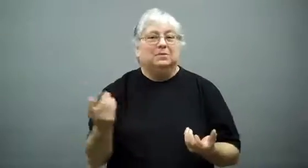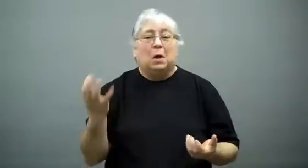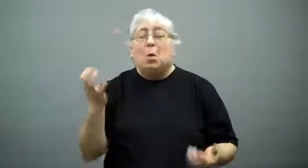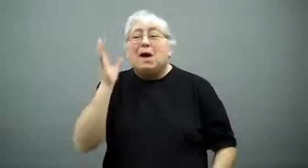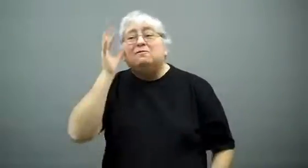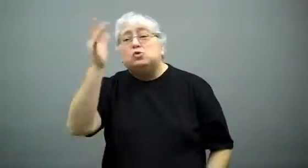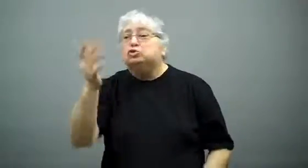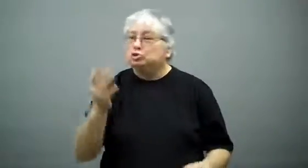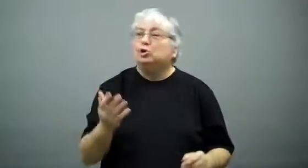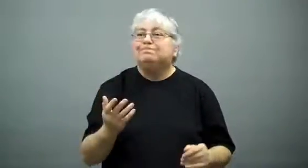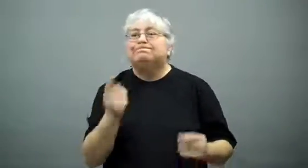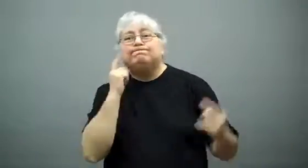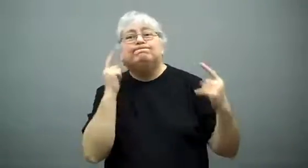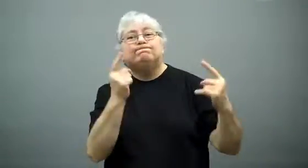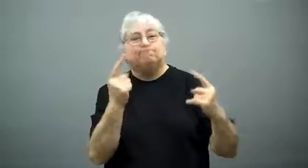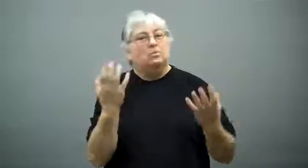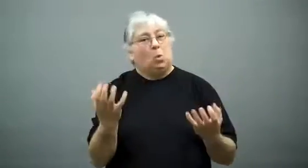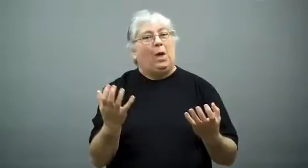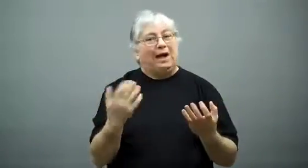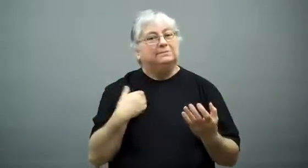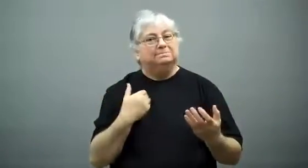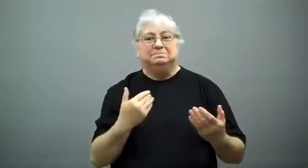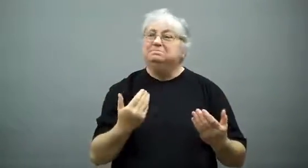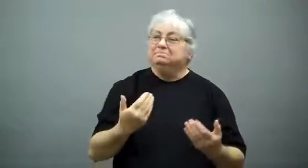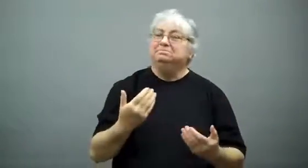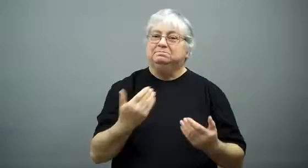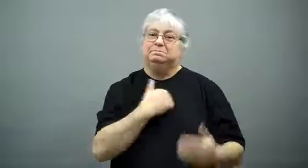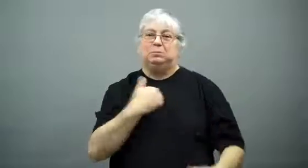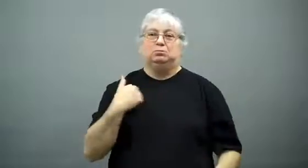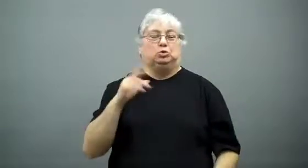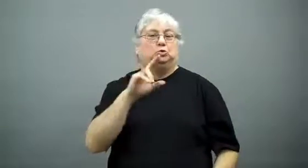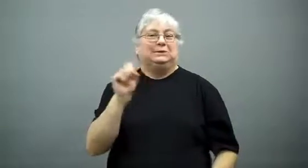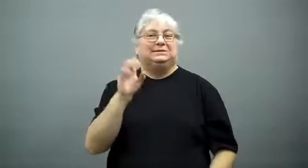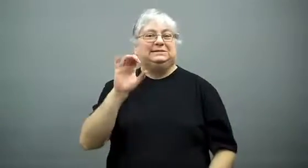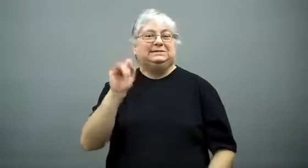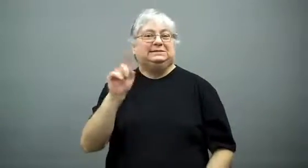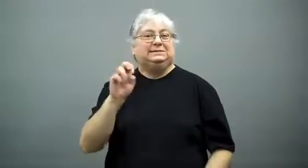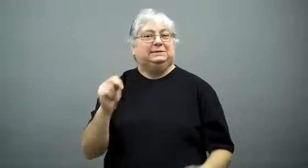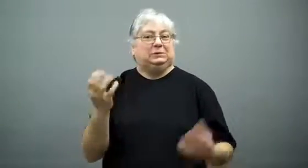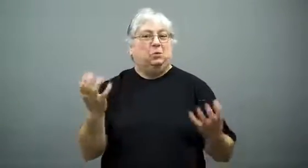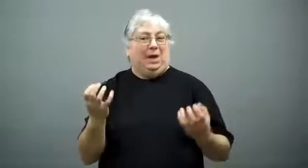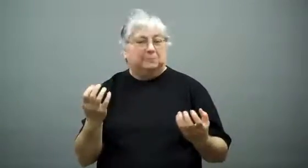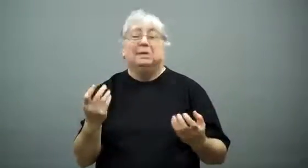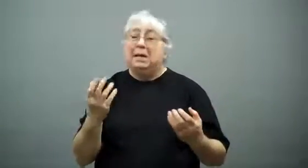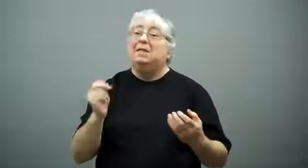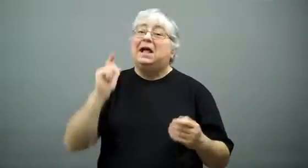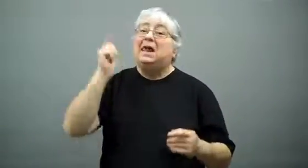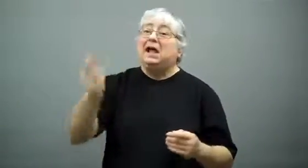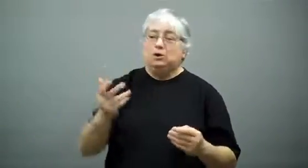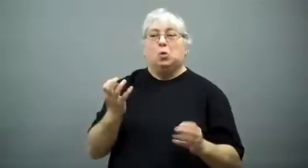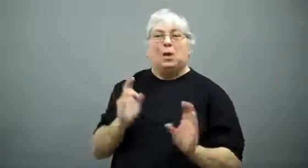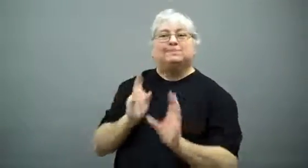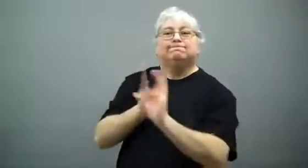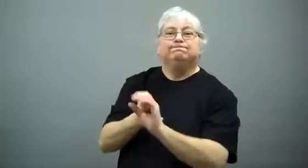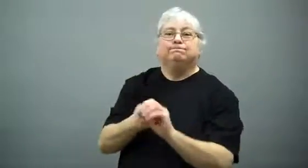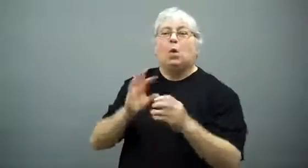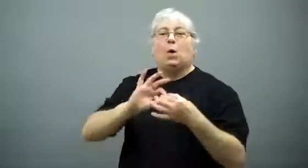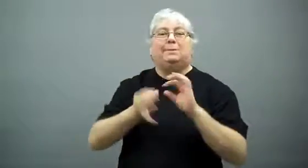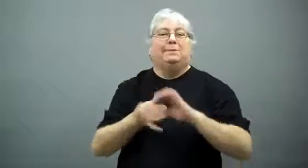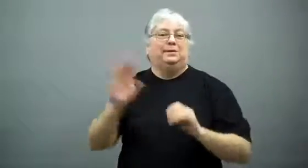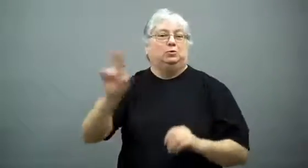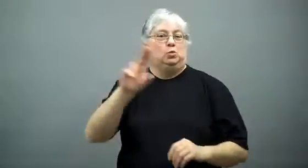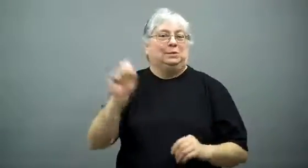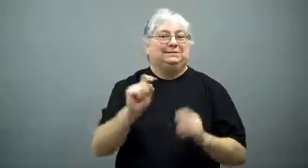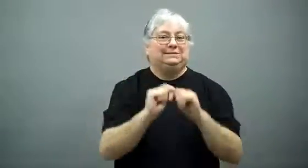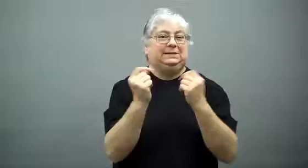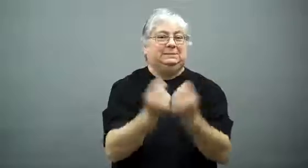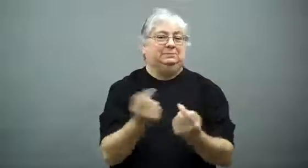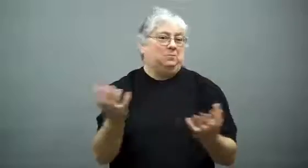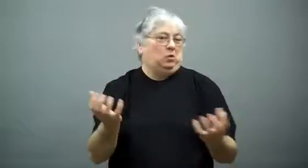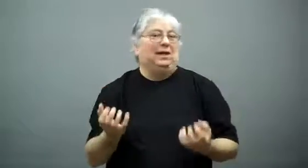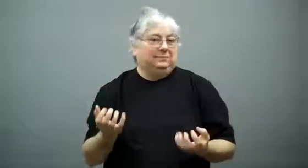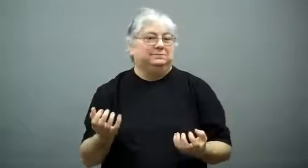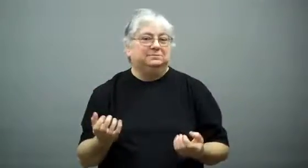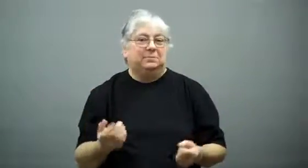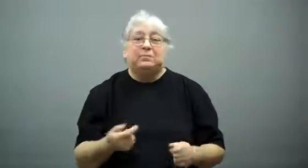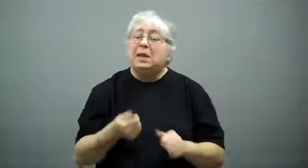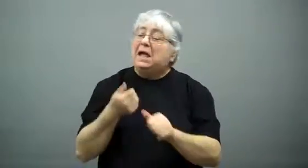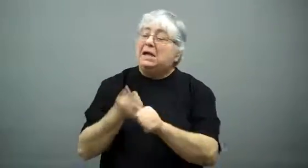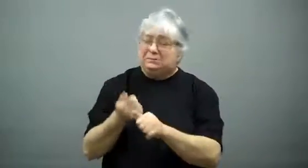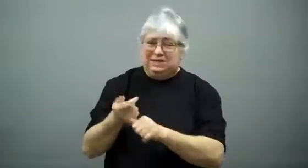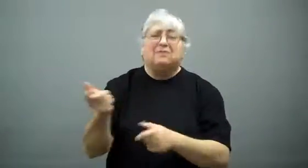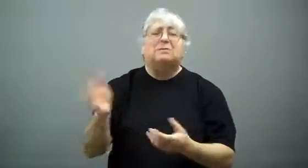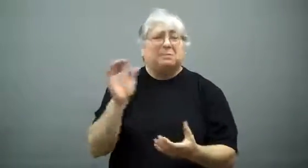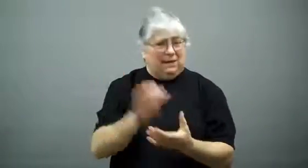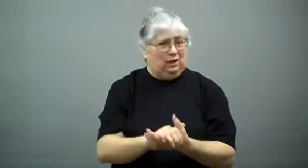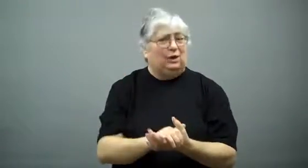His goals were to become an American citizen